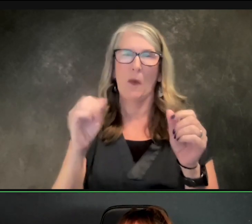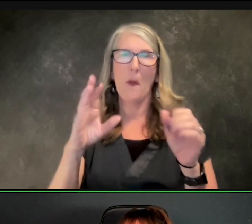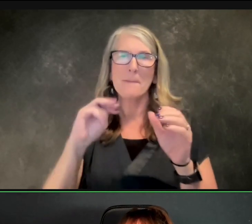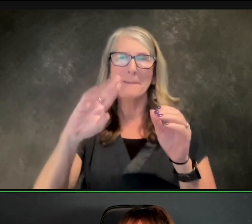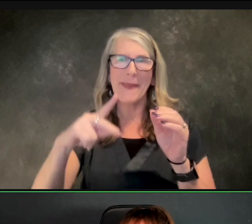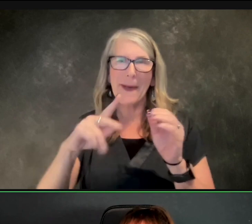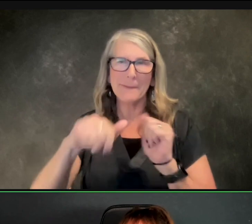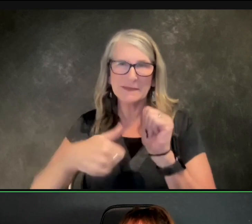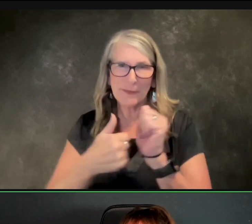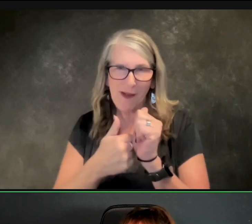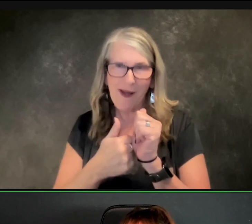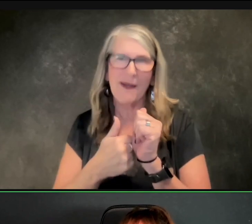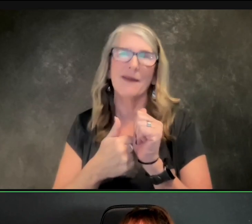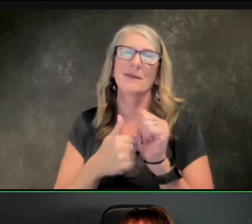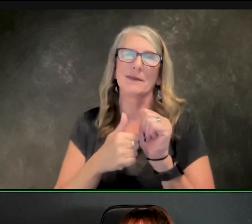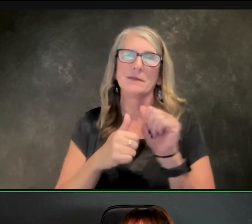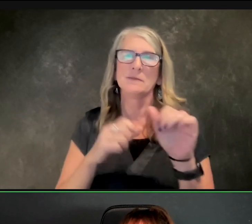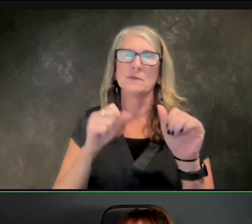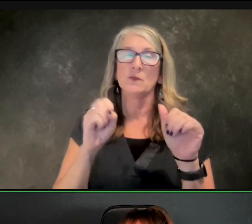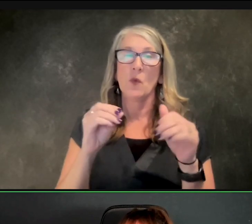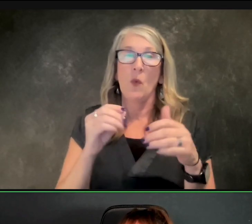This poster here shows the three phases.